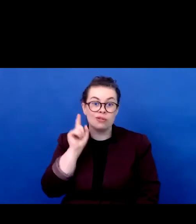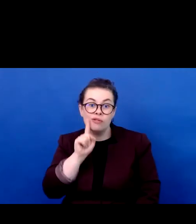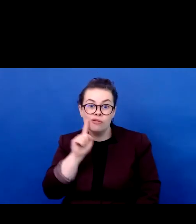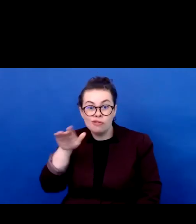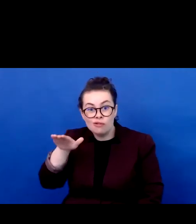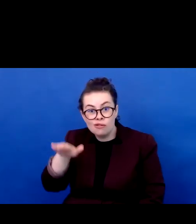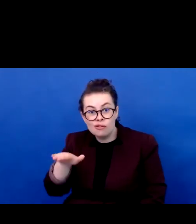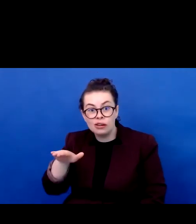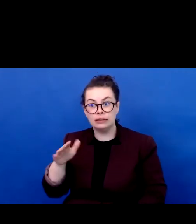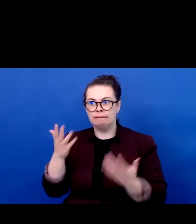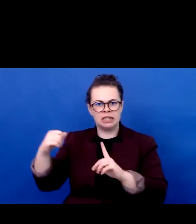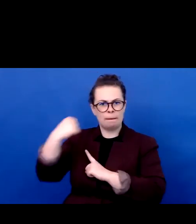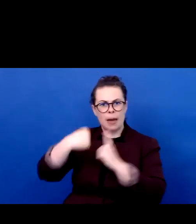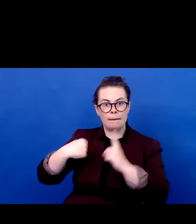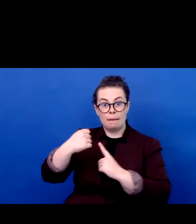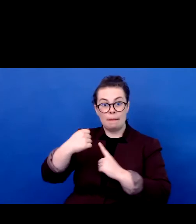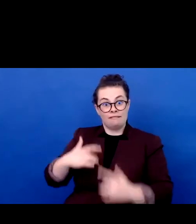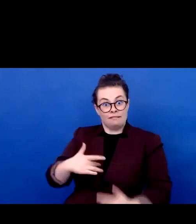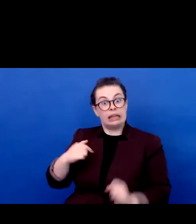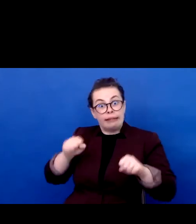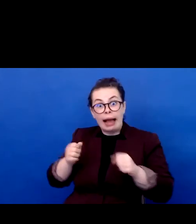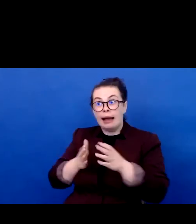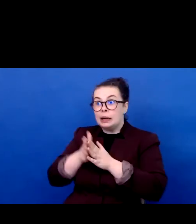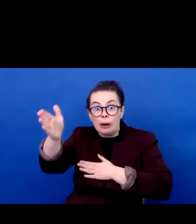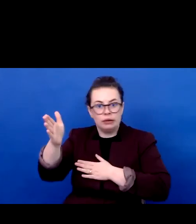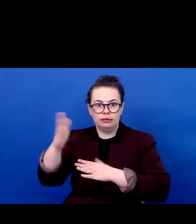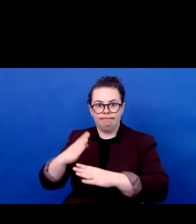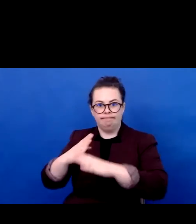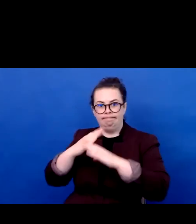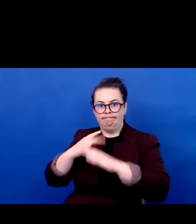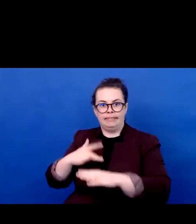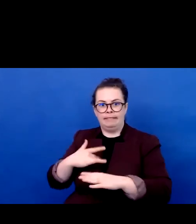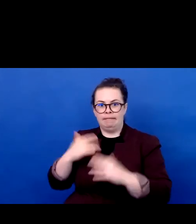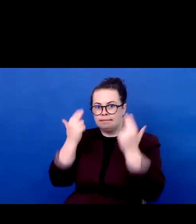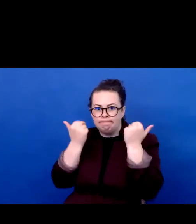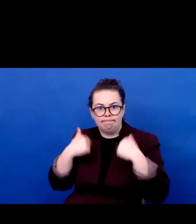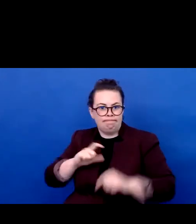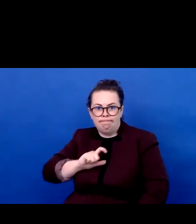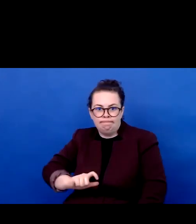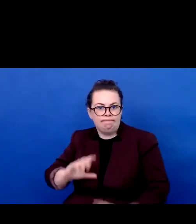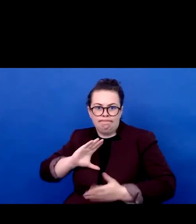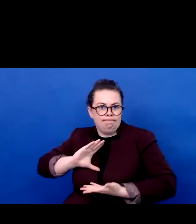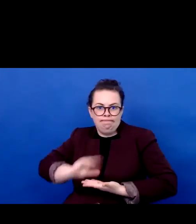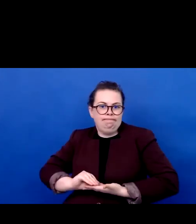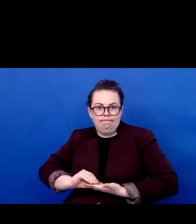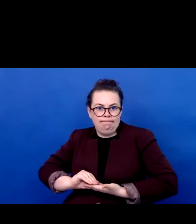pandemic restrictions on the exercise of legal capacity lack of physical access to justice